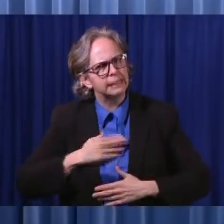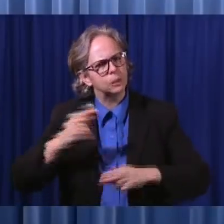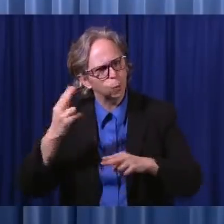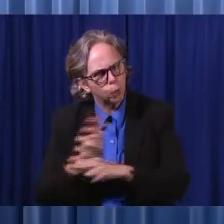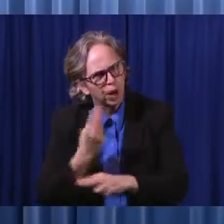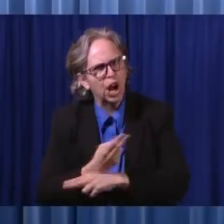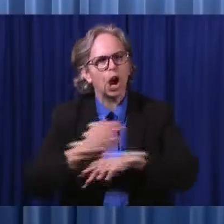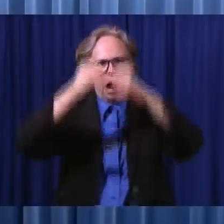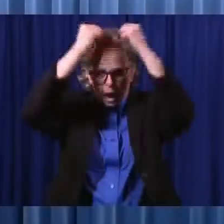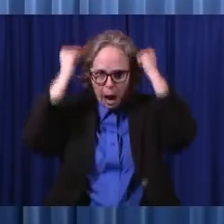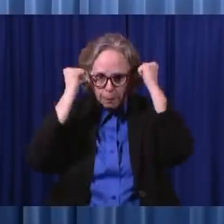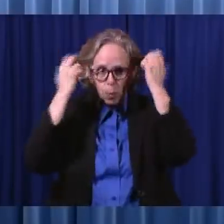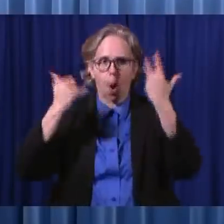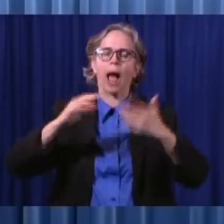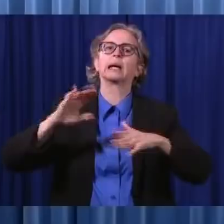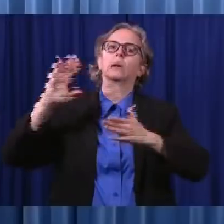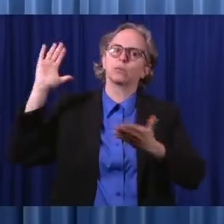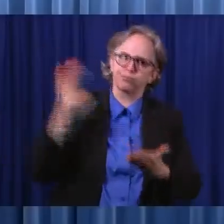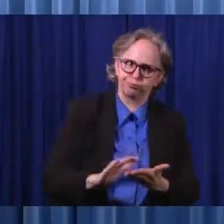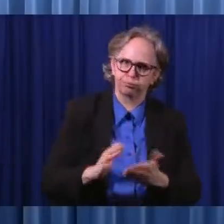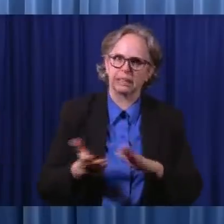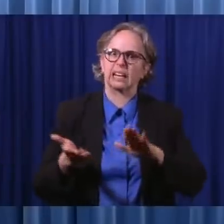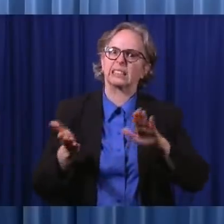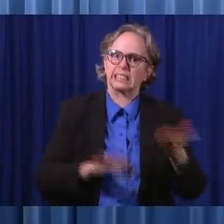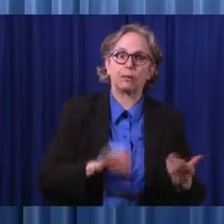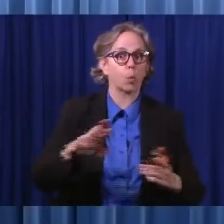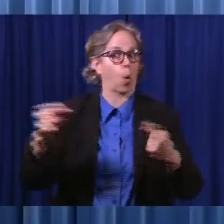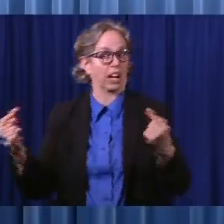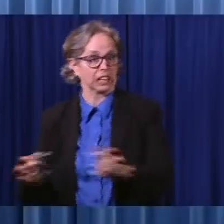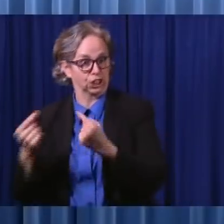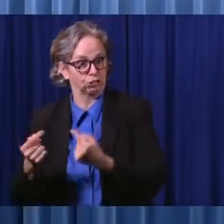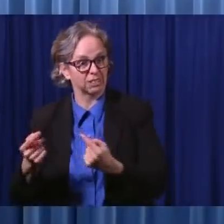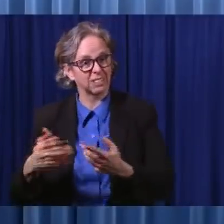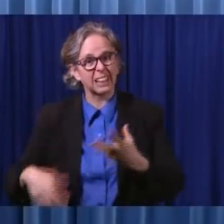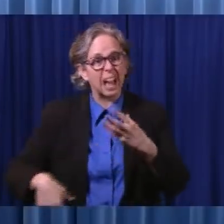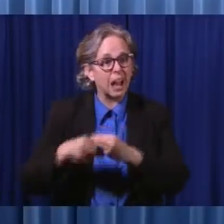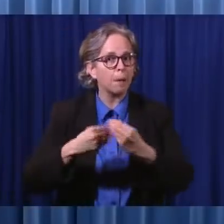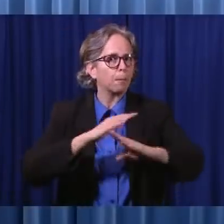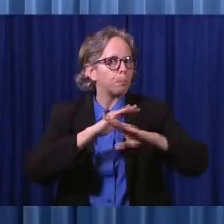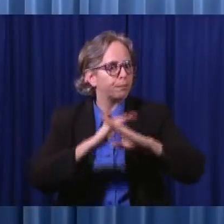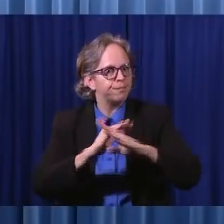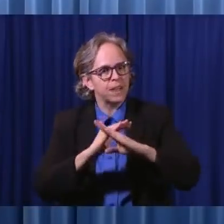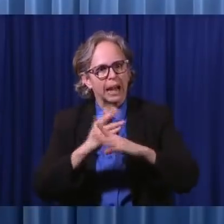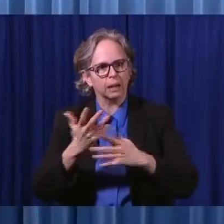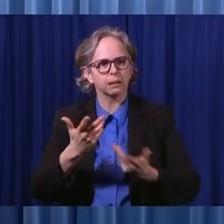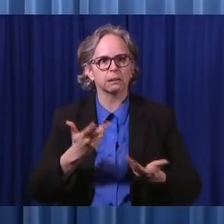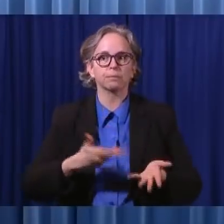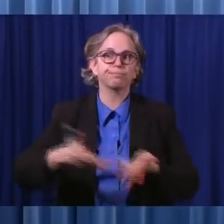ACADEMY OF PEDIATRICS REMINDS ALL OF US THAT WEARING A HELMET GREATLY REDUCES THE RISK OF DEATH AND INJURY.